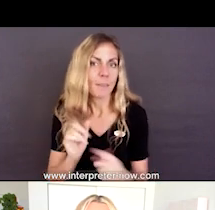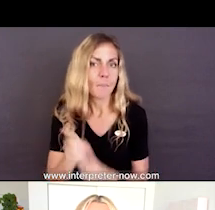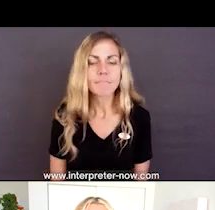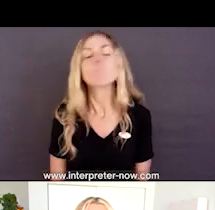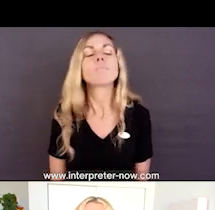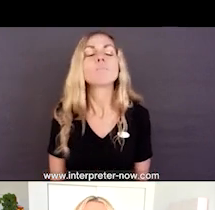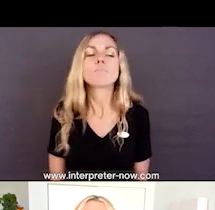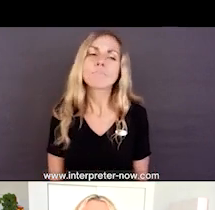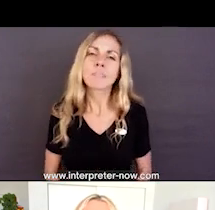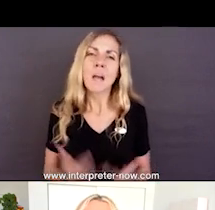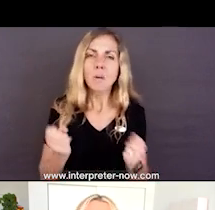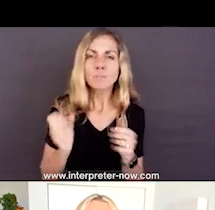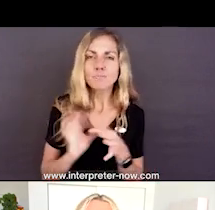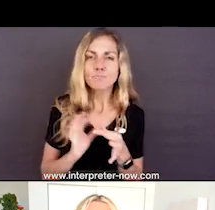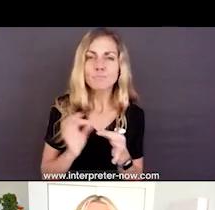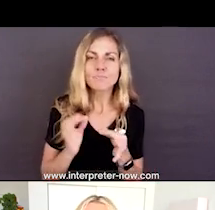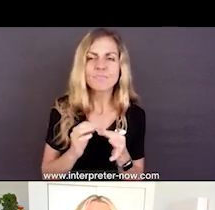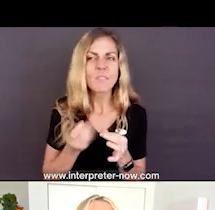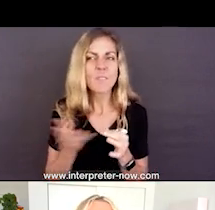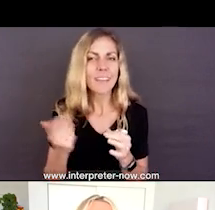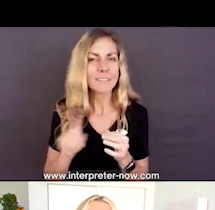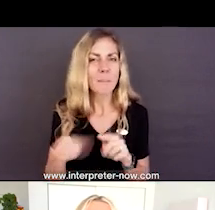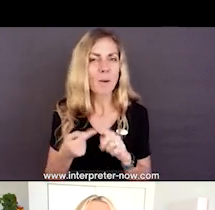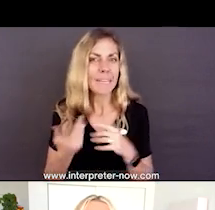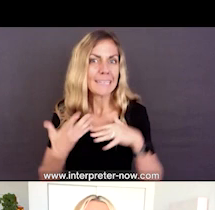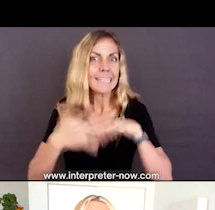I want to say just a few words about integrating this into your culture.